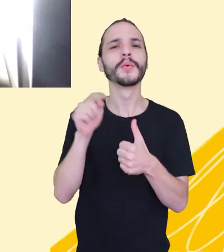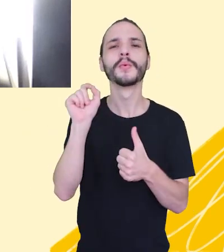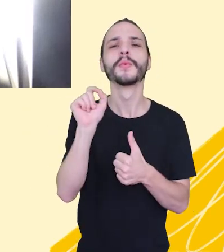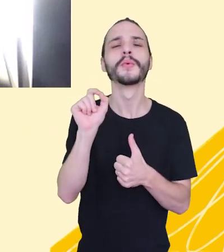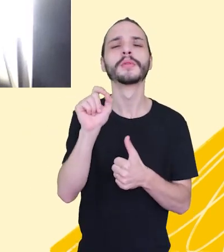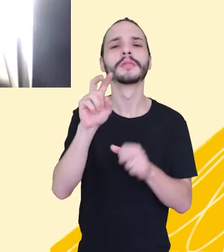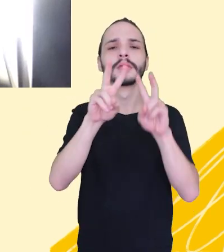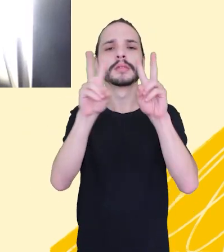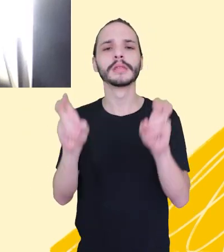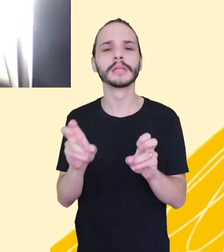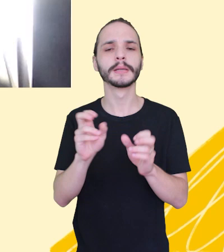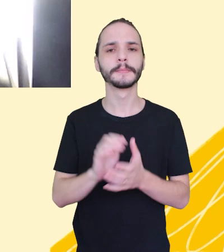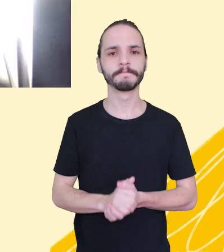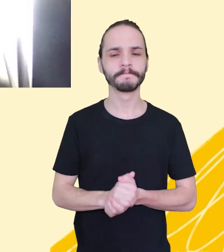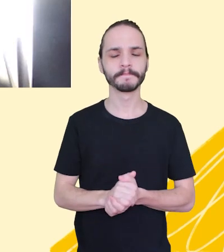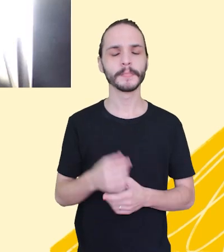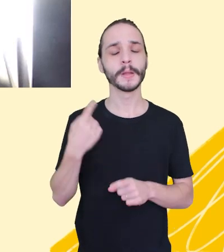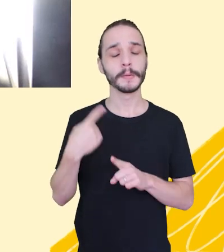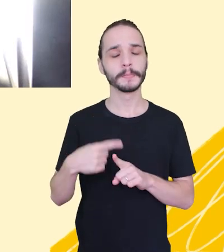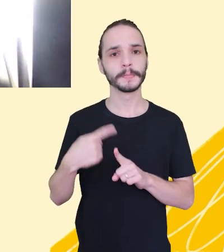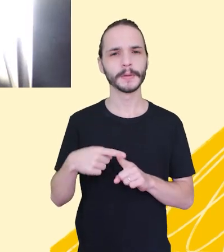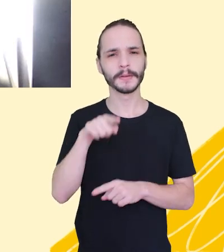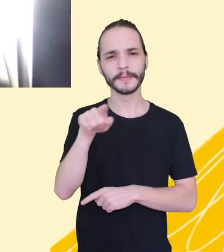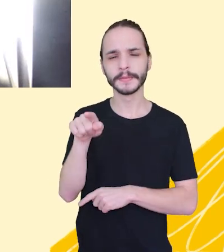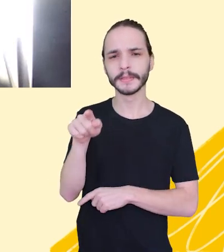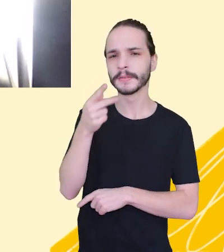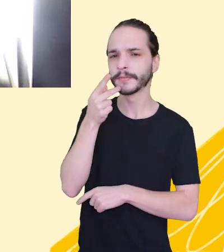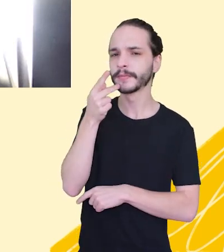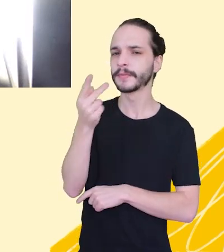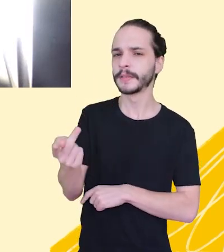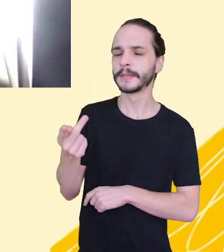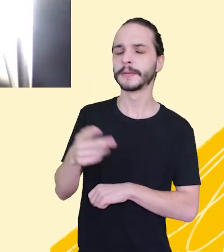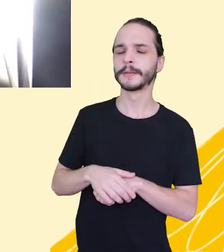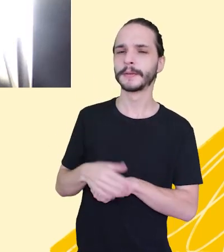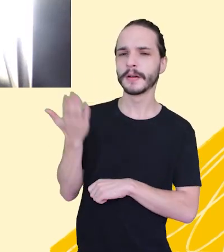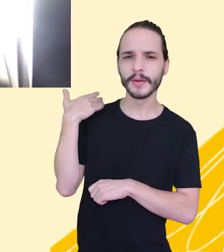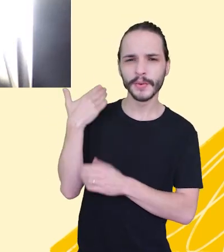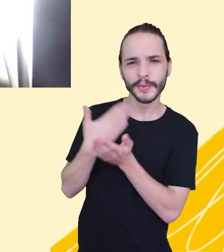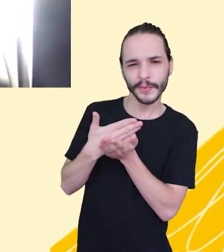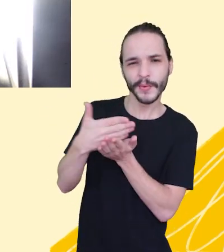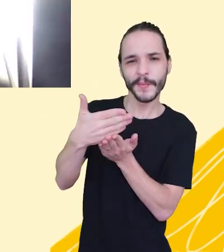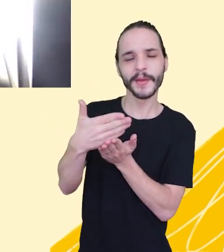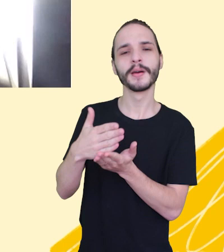Because you said, in the very beginning...